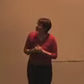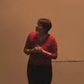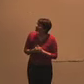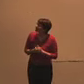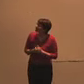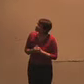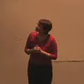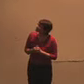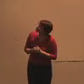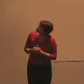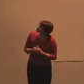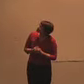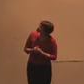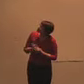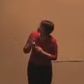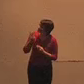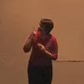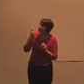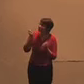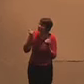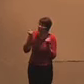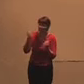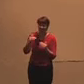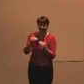And you will see many, many layers of their bookshelves.